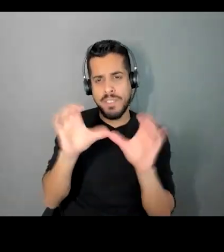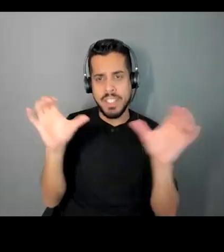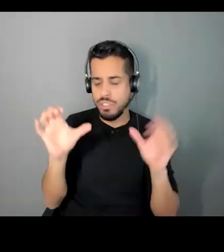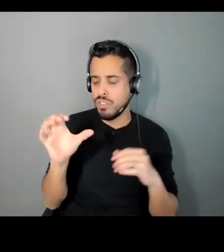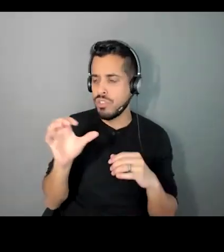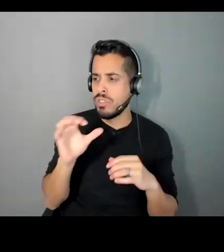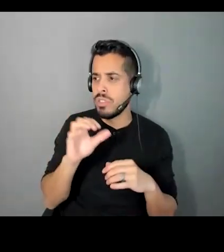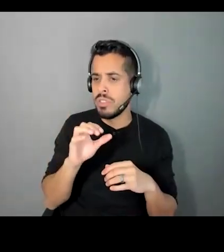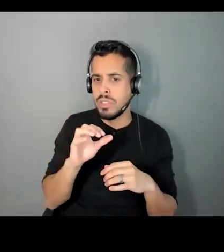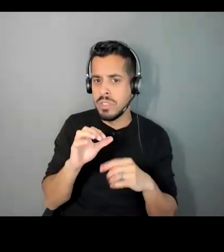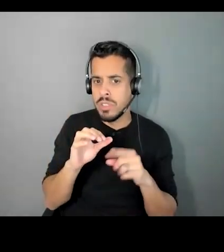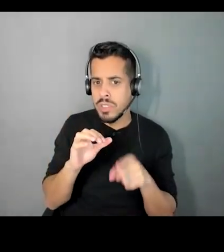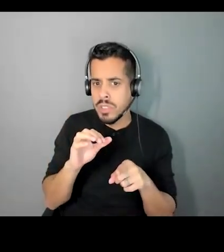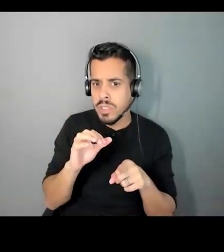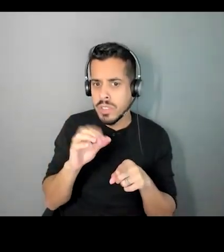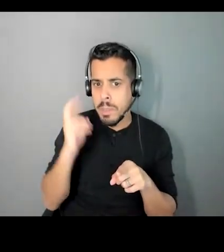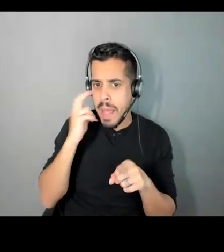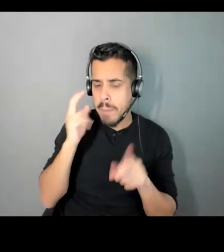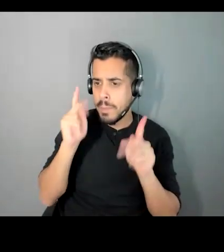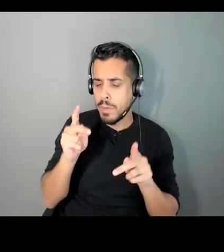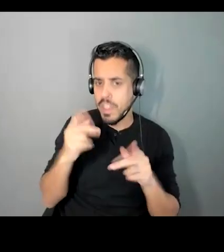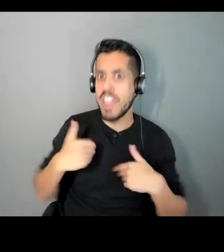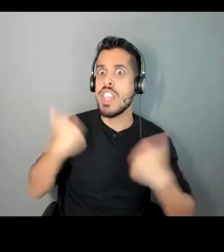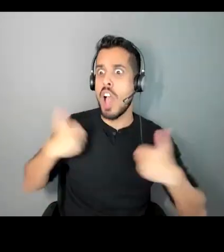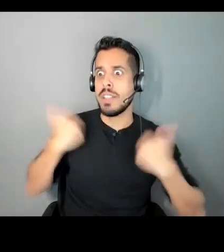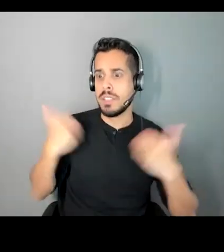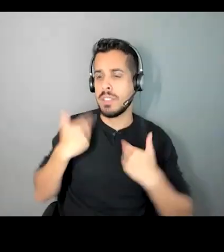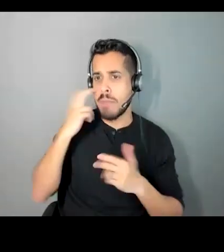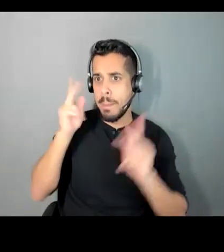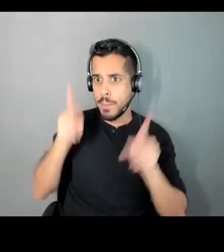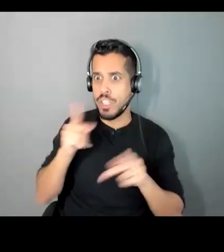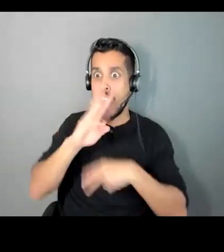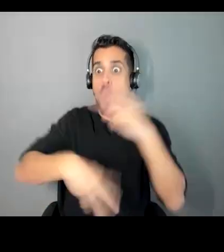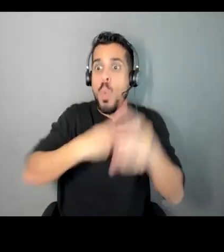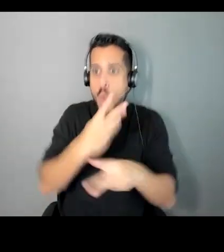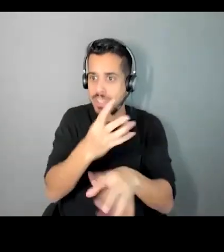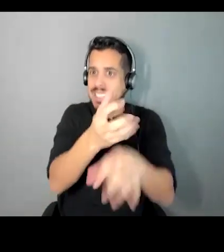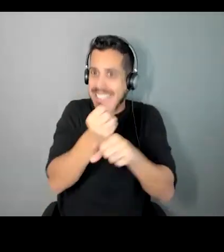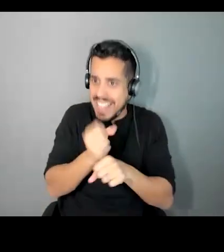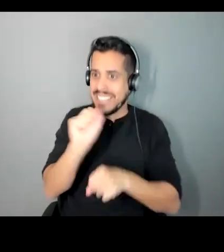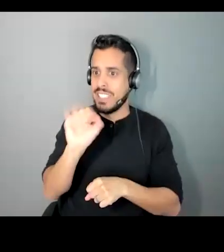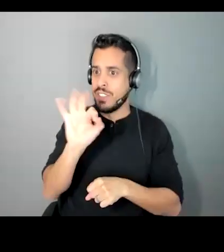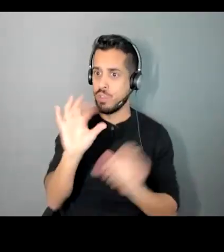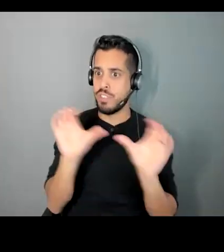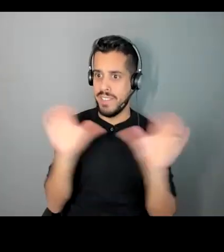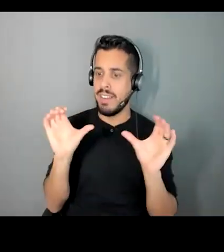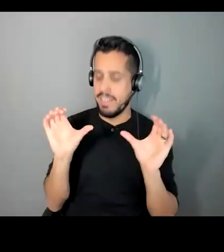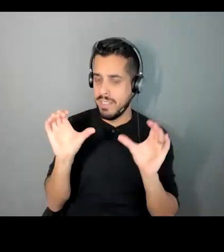to get, uh... their Salesforce administrator certification. So, um... uh... the-- the challenging thing though, is, like,